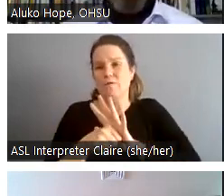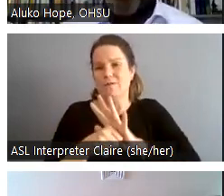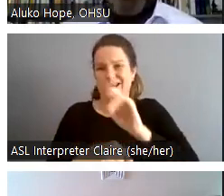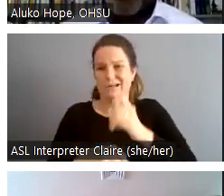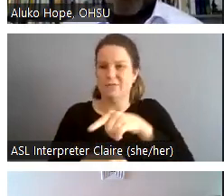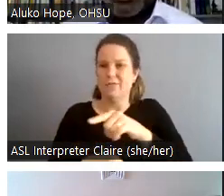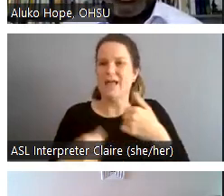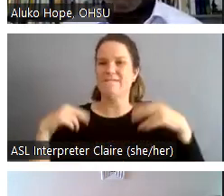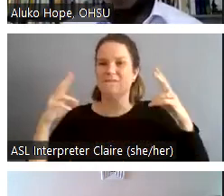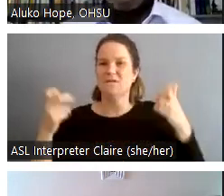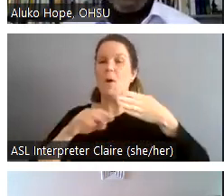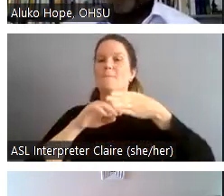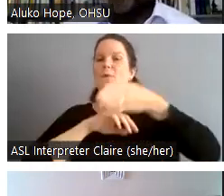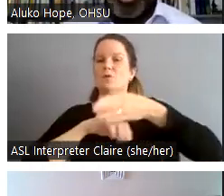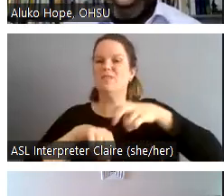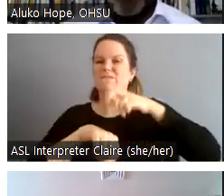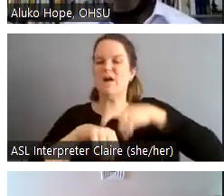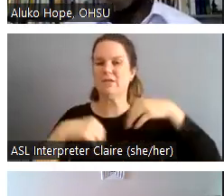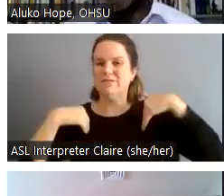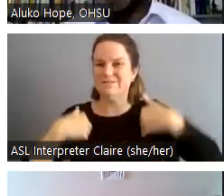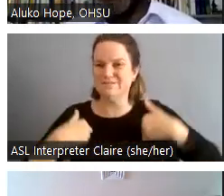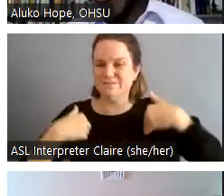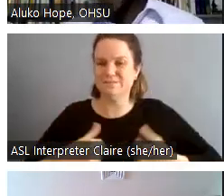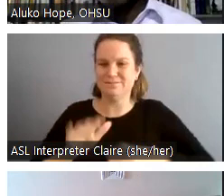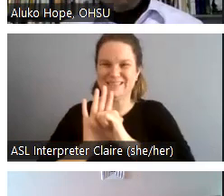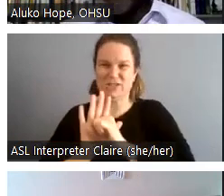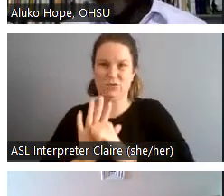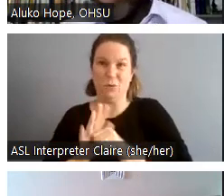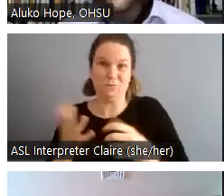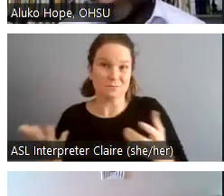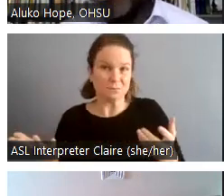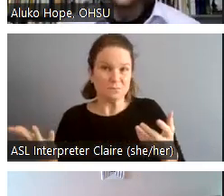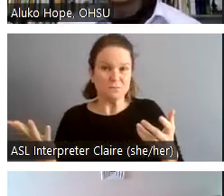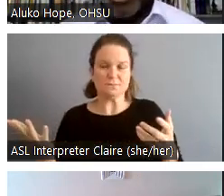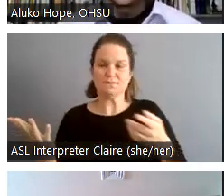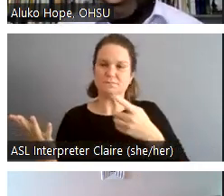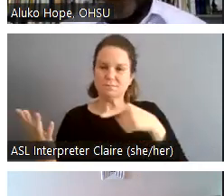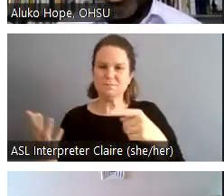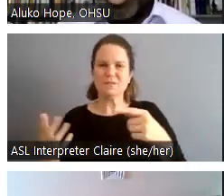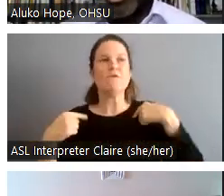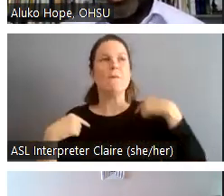call a post-viral fatigue syndrome years before, and they've been sort of struggling with what, how to describe